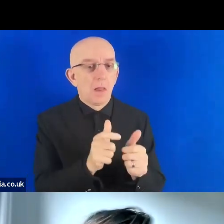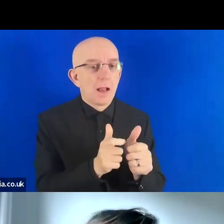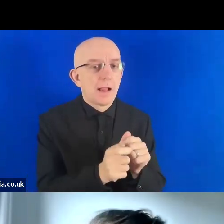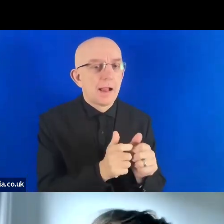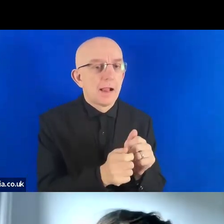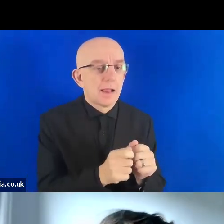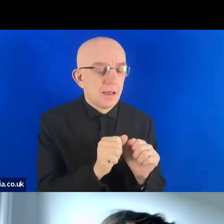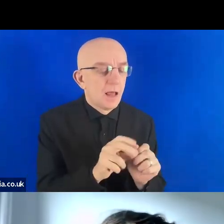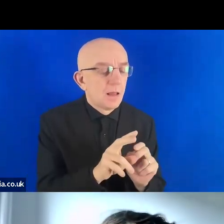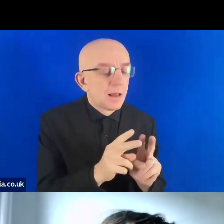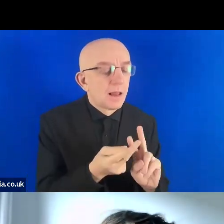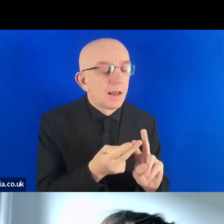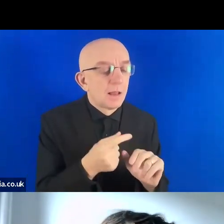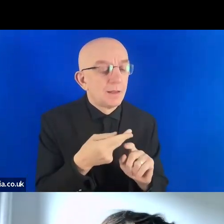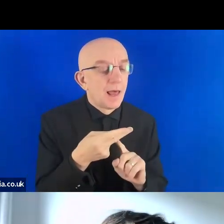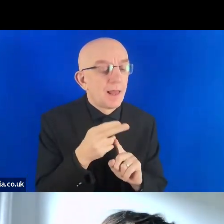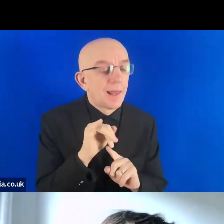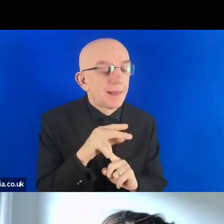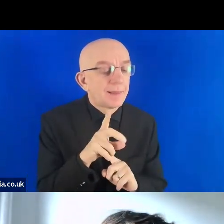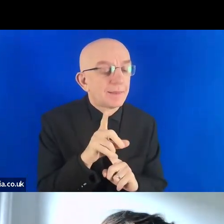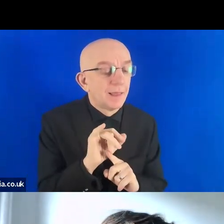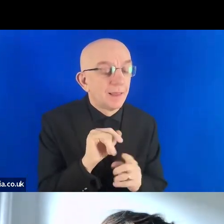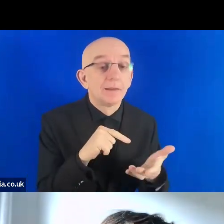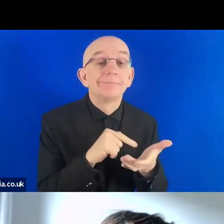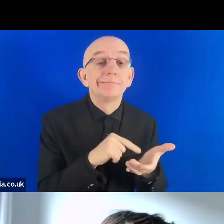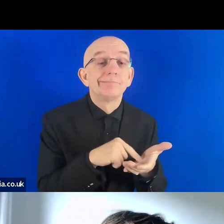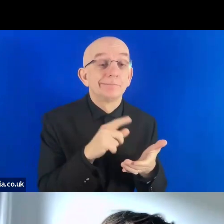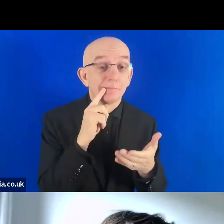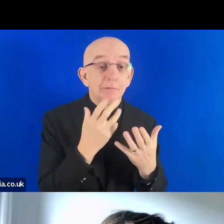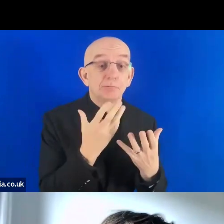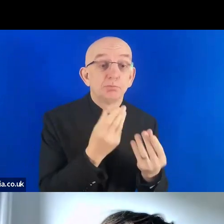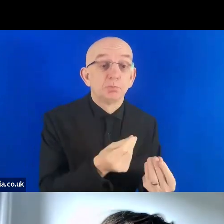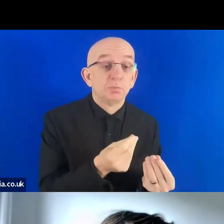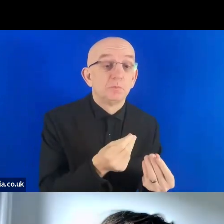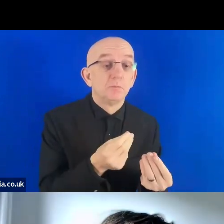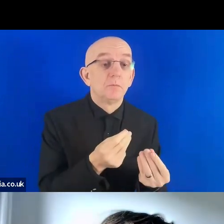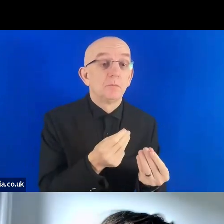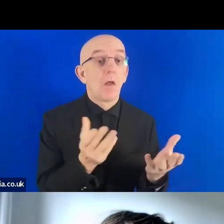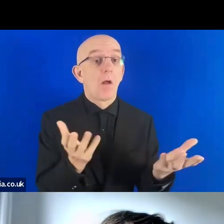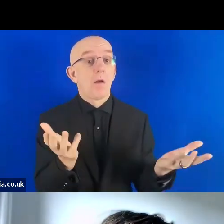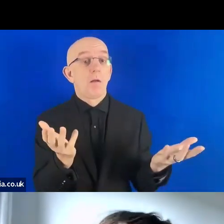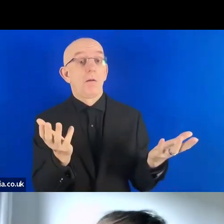Oh, I see my my, it's it's written in English, right. And it says it's transliterated.